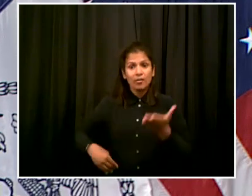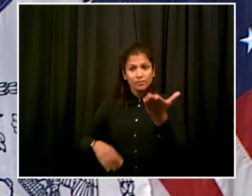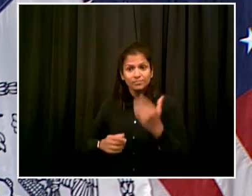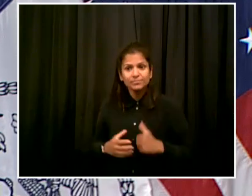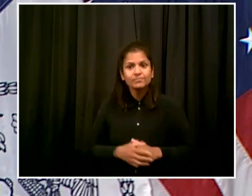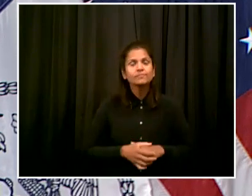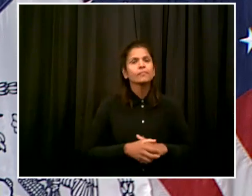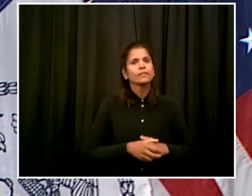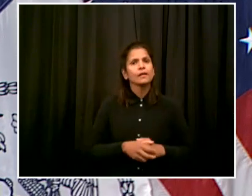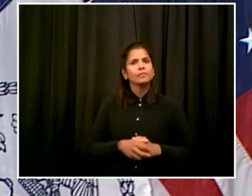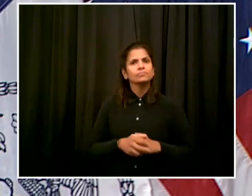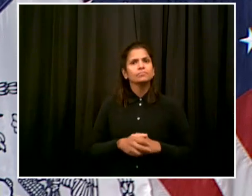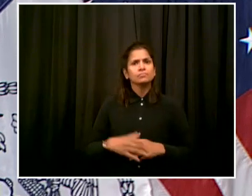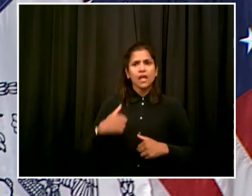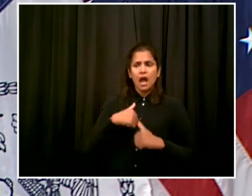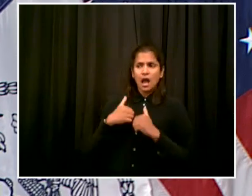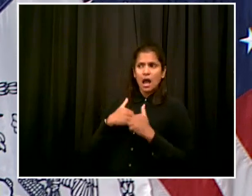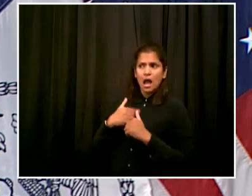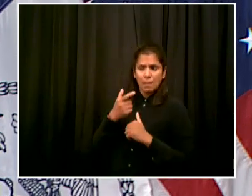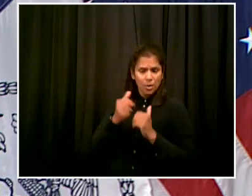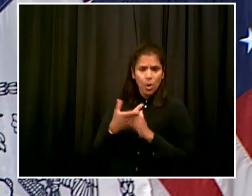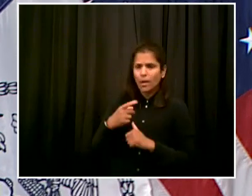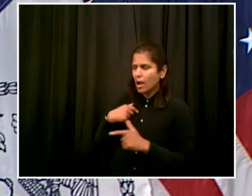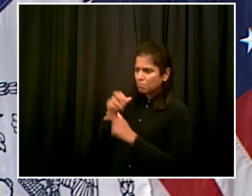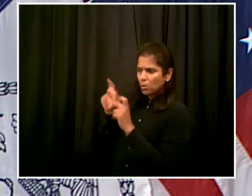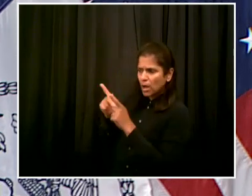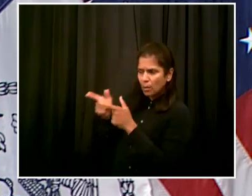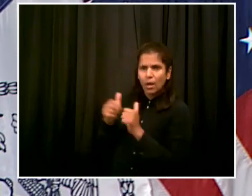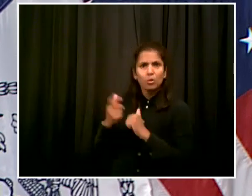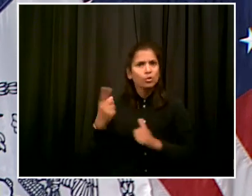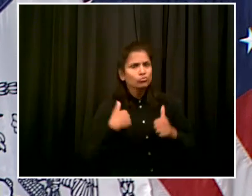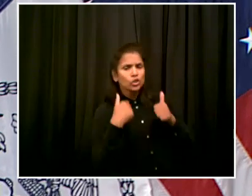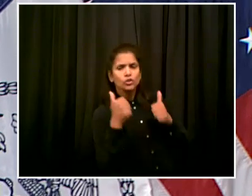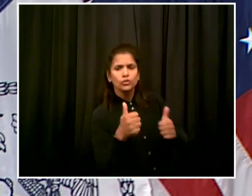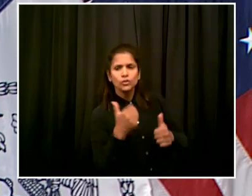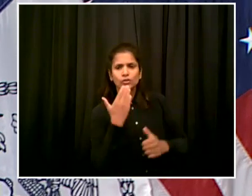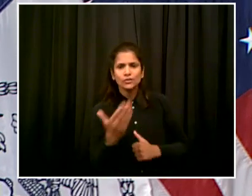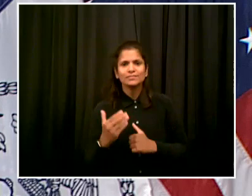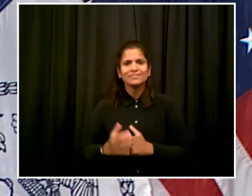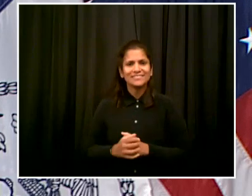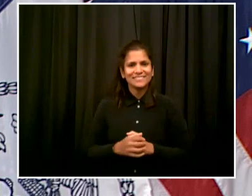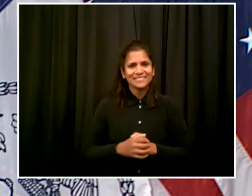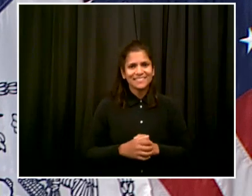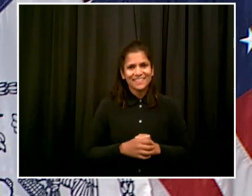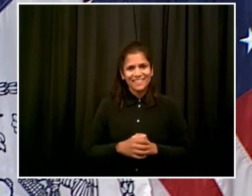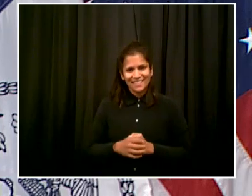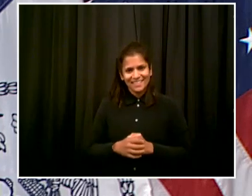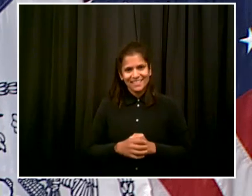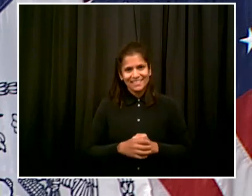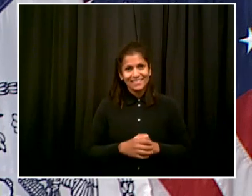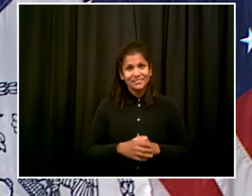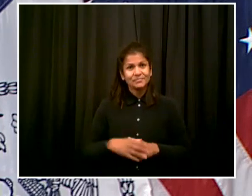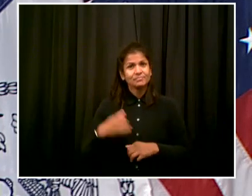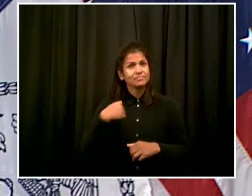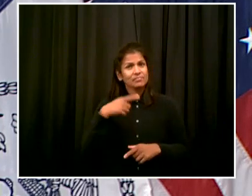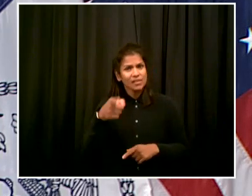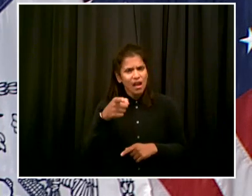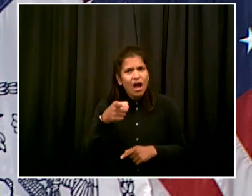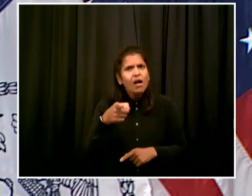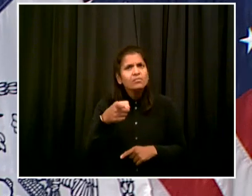NEXT WE HAVE HENRY FROM BLOOMBERG. GOOD MORNING MR. MAYOR. HOWAR E YOU